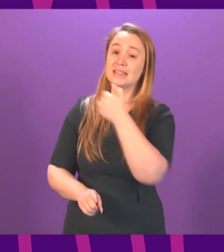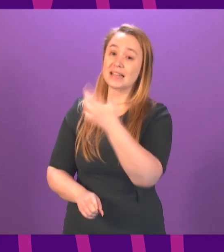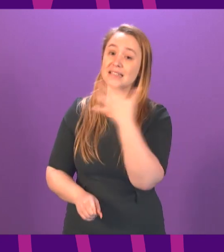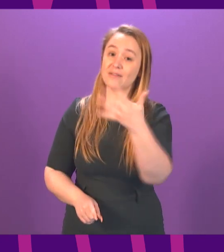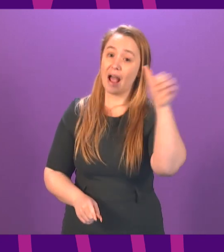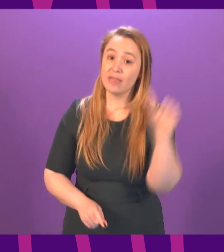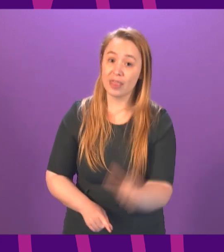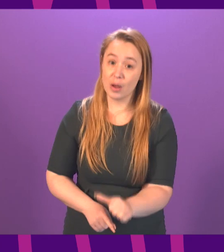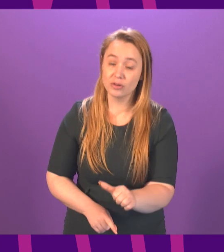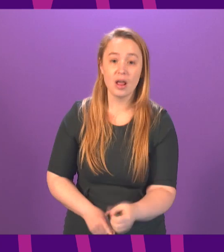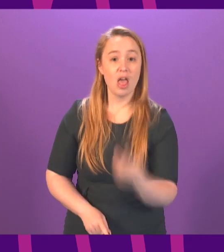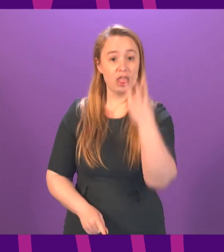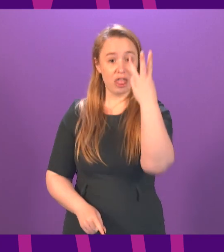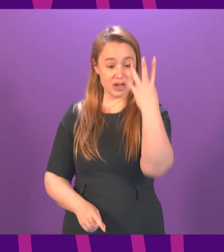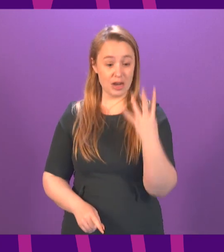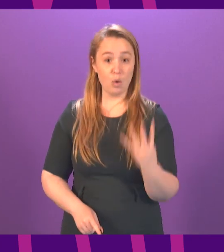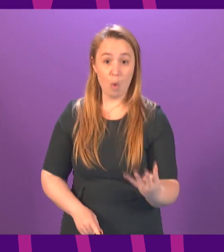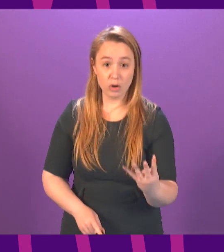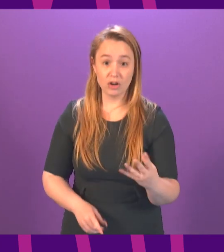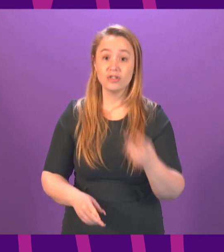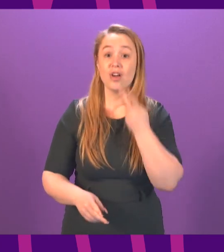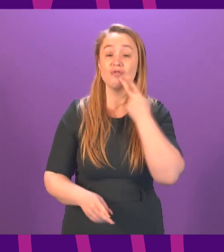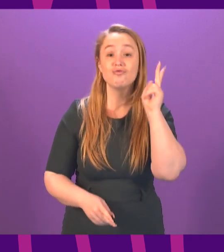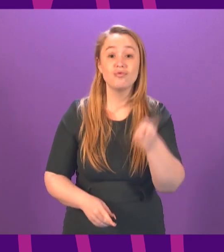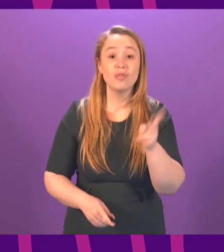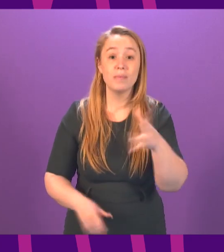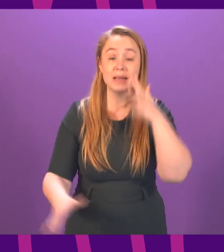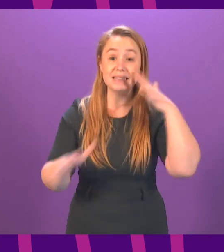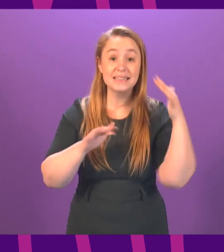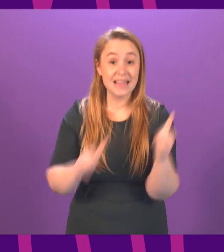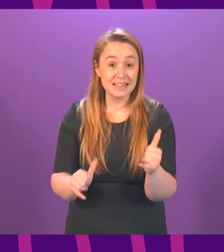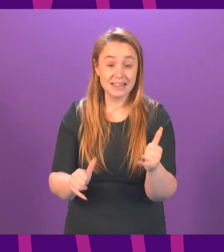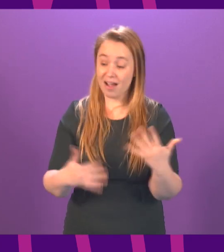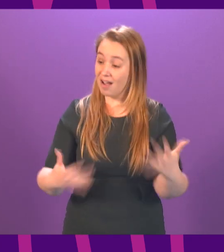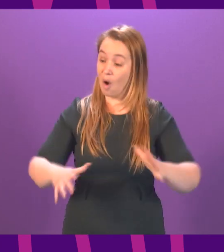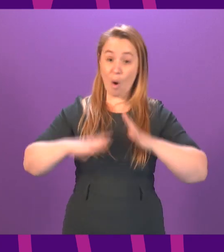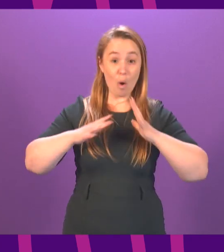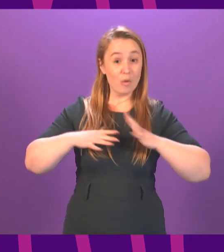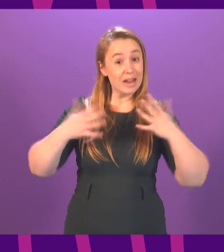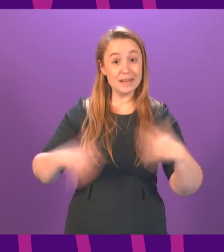three-quarters of those were actually repeat tests of people who had already been seen.